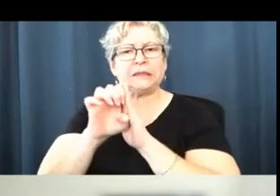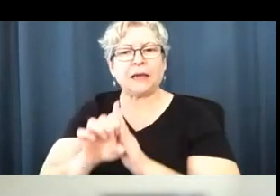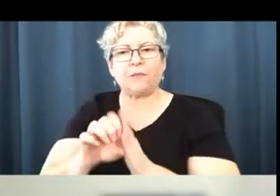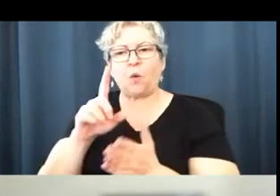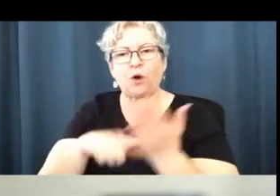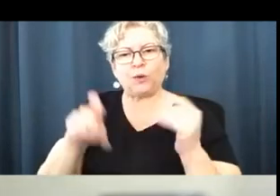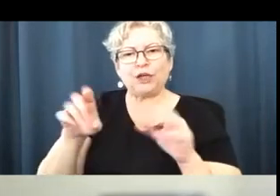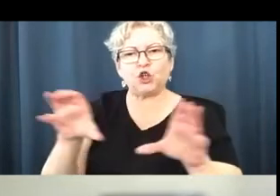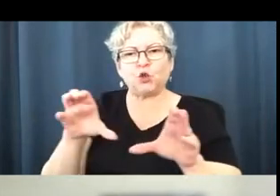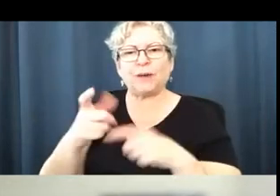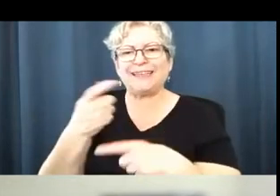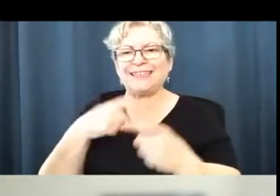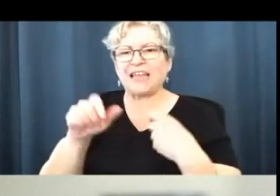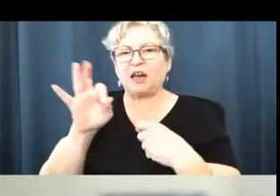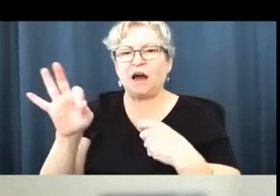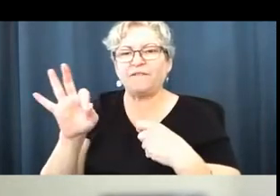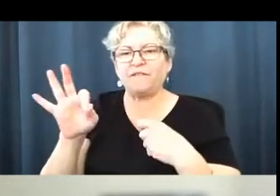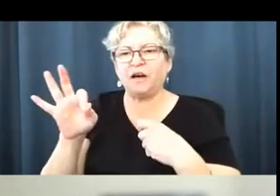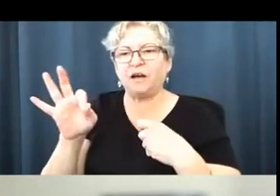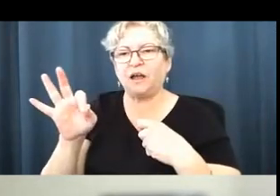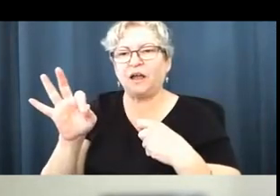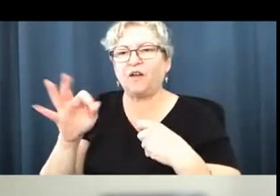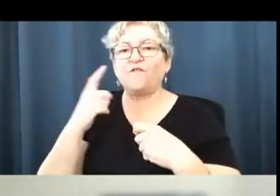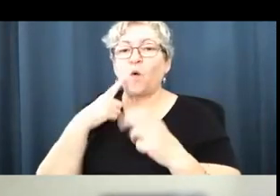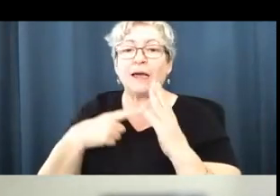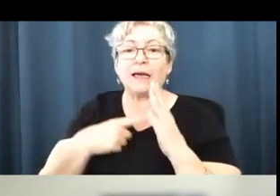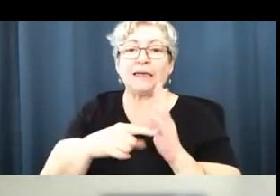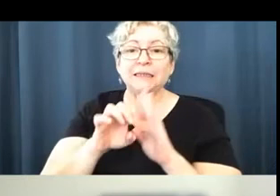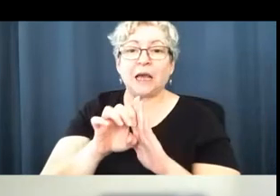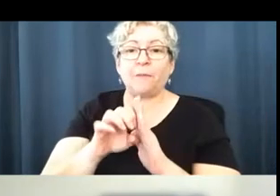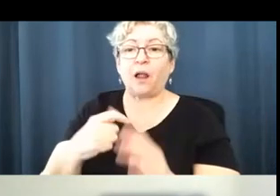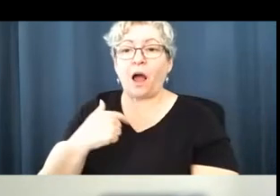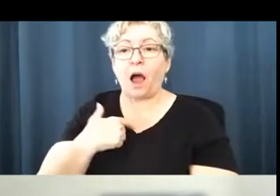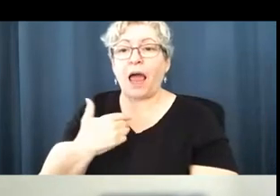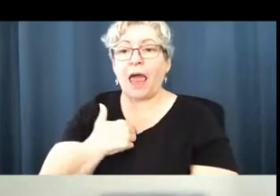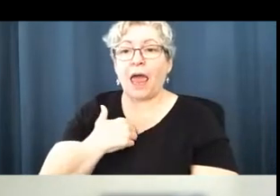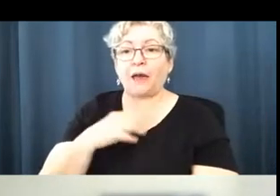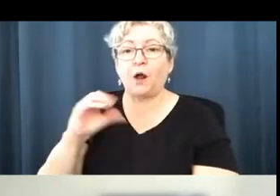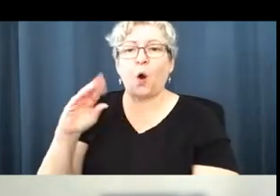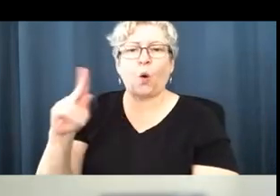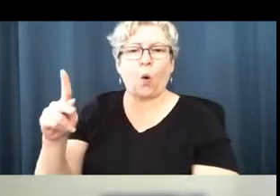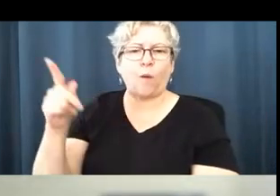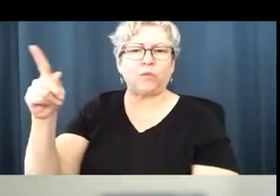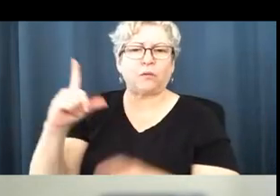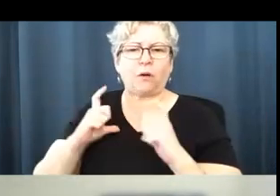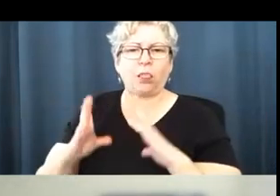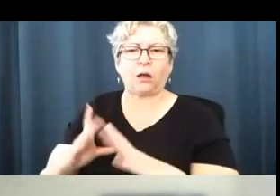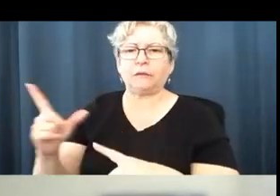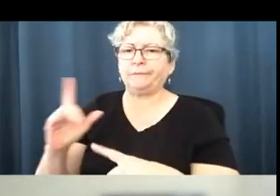as opposed to, for example, I had a corporate client that was quite misguided